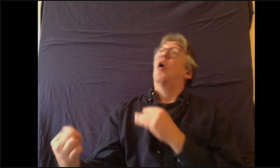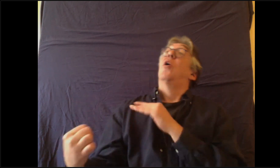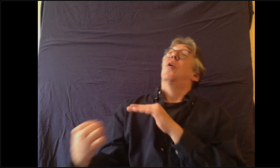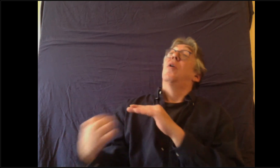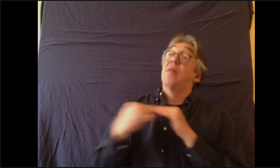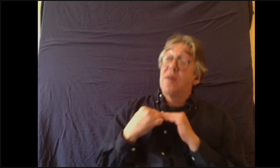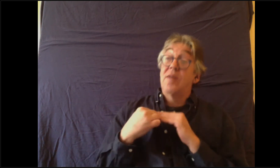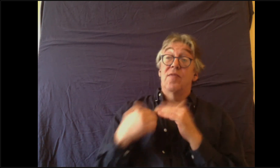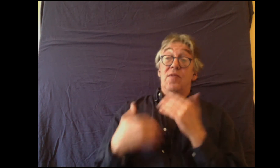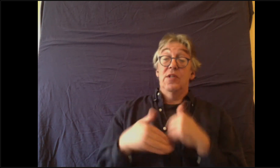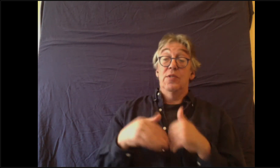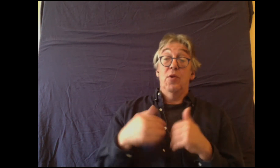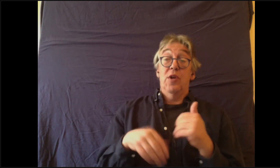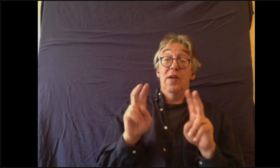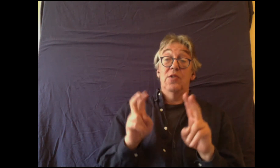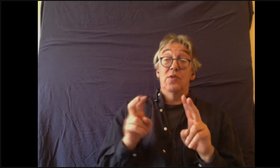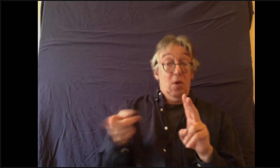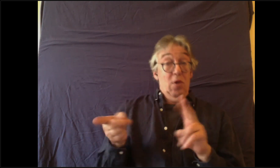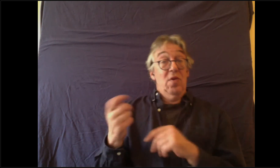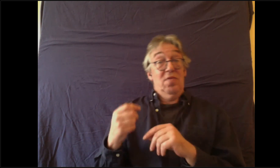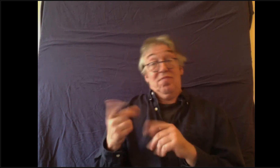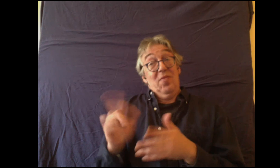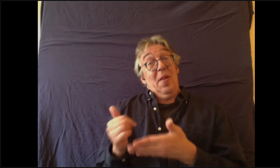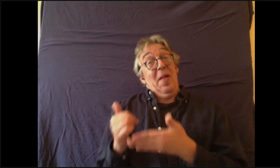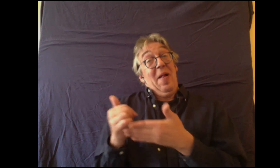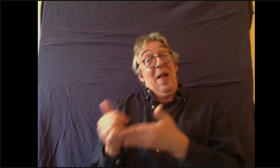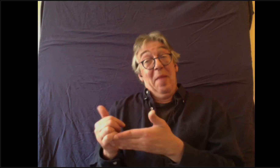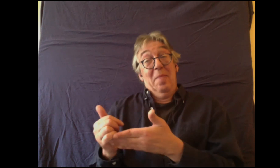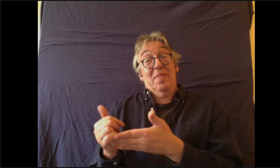they'll become even more important.